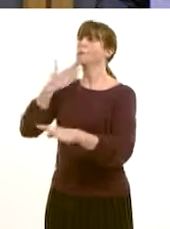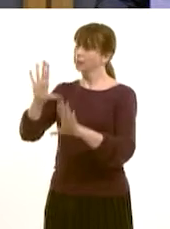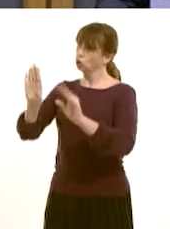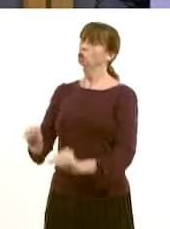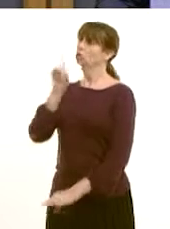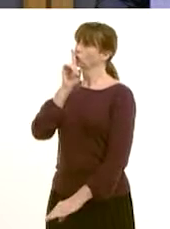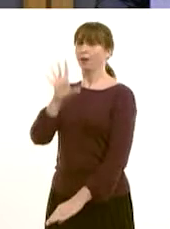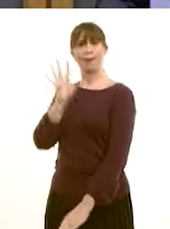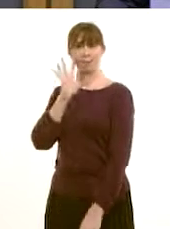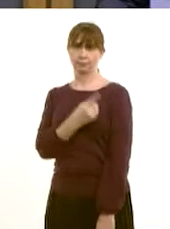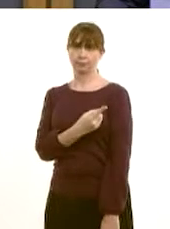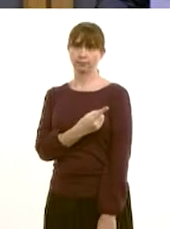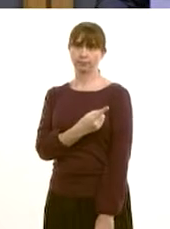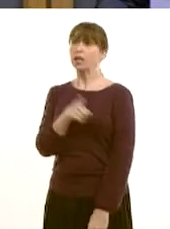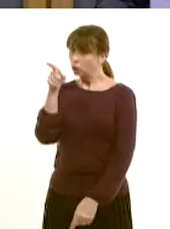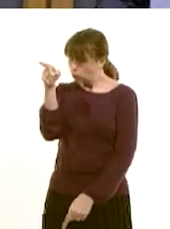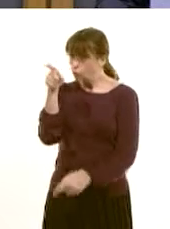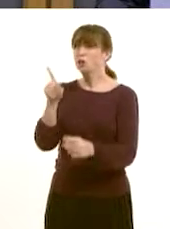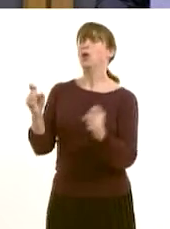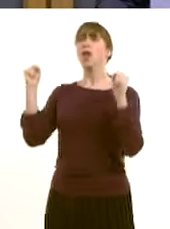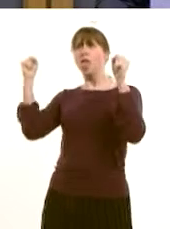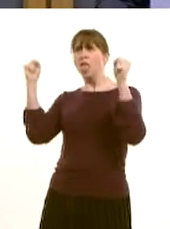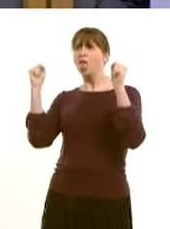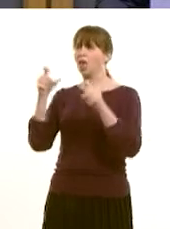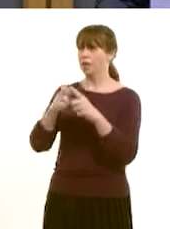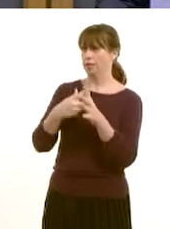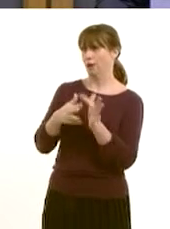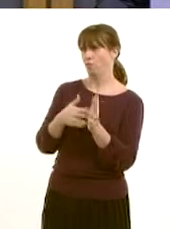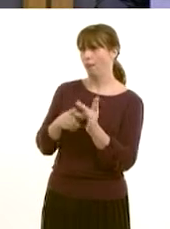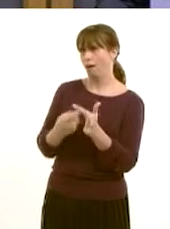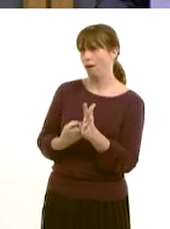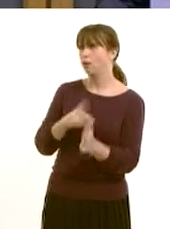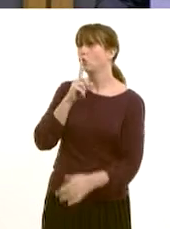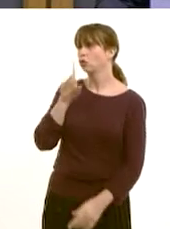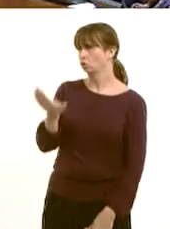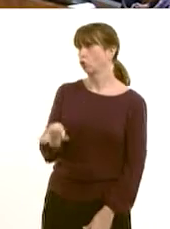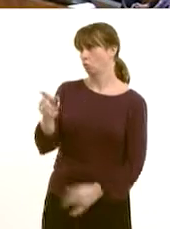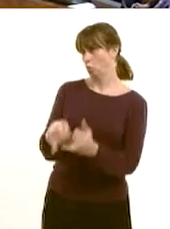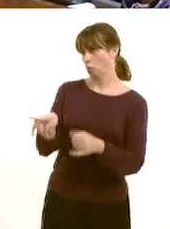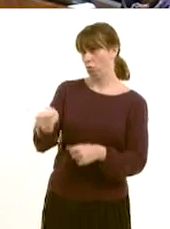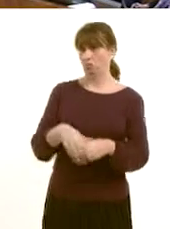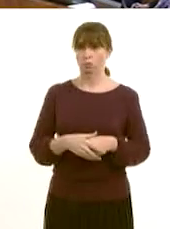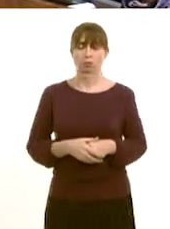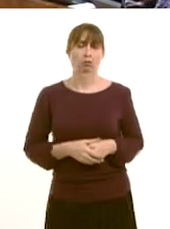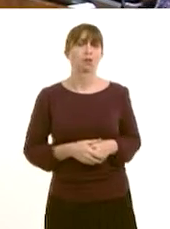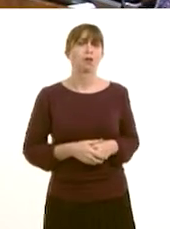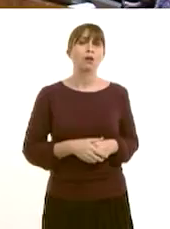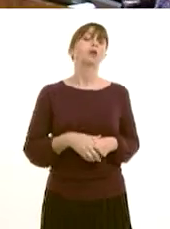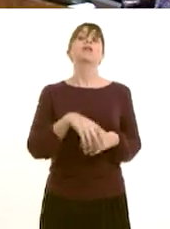And thatís you in particular, Darren Millar, so you neednít cheer. First Minister. Carwyn Jones: The Tories have a tendency to suggest that, somehow, there is no connection